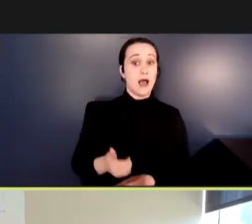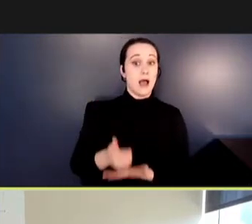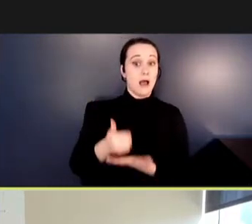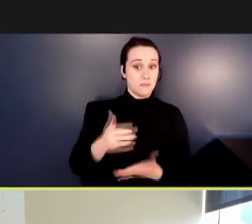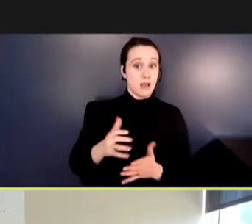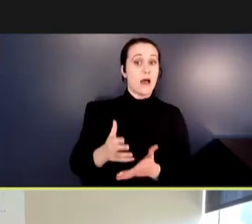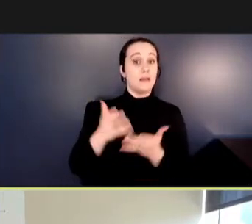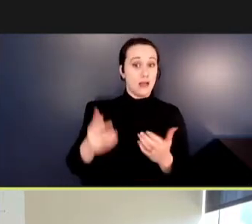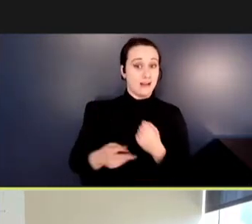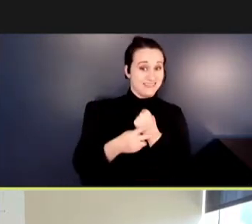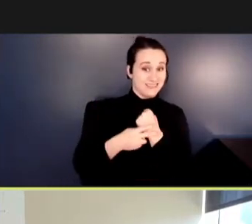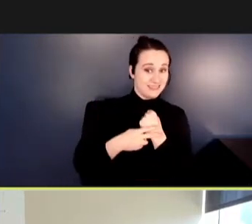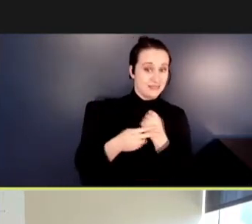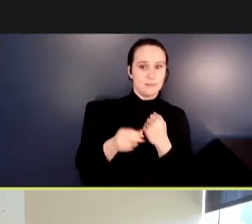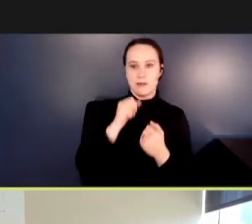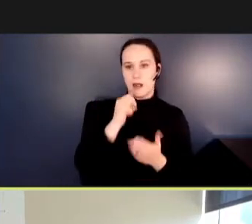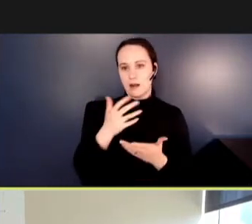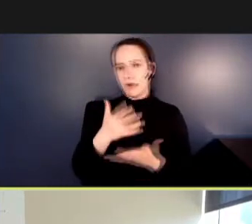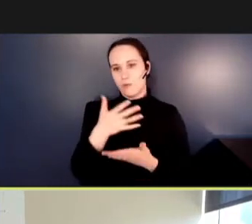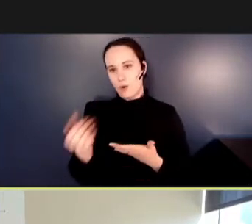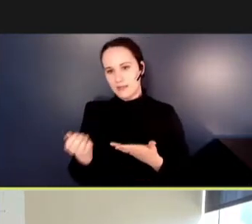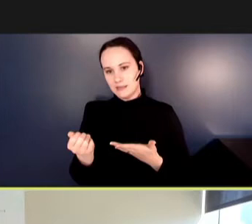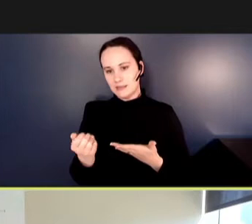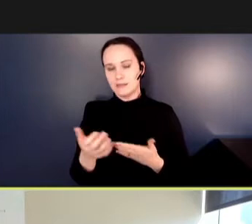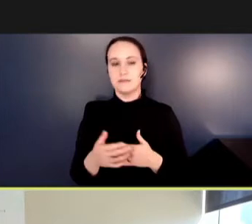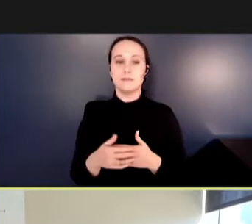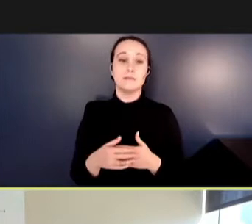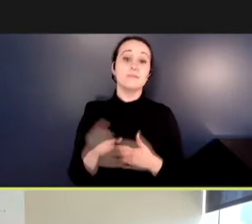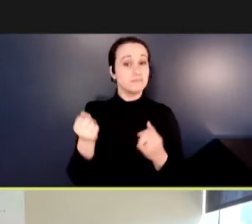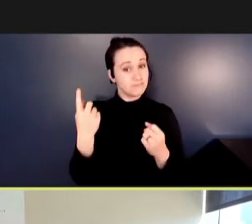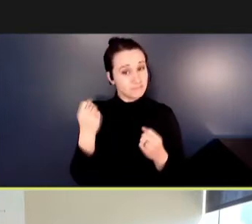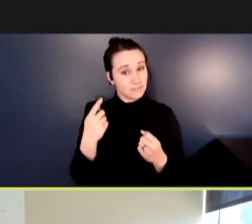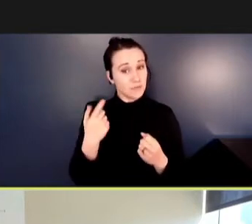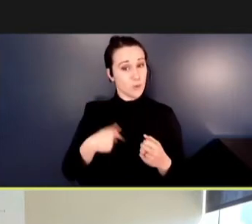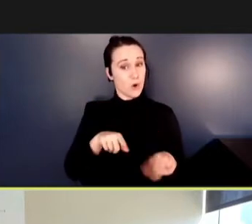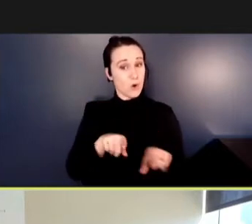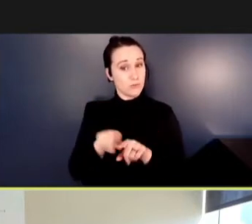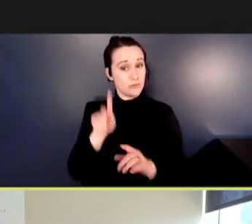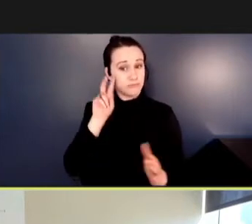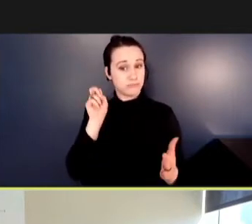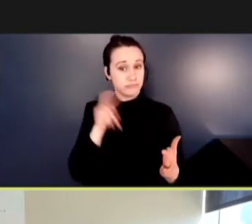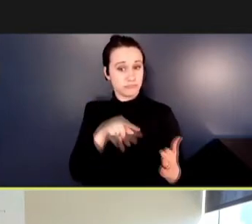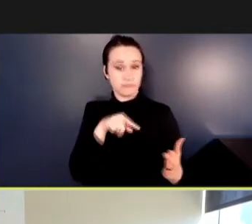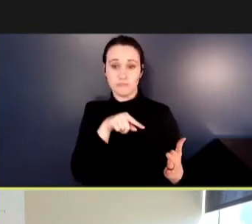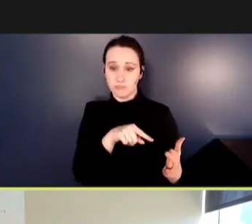strongest immune responses. However, we're also looking at those with moderate conservations that